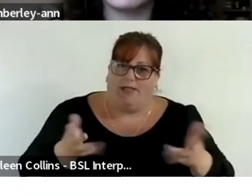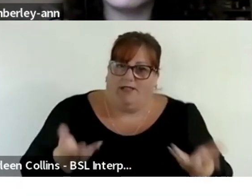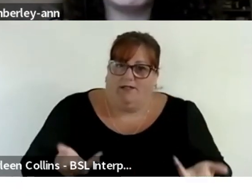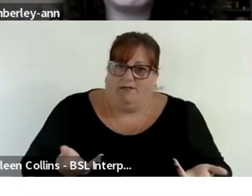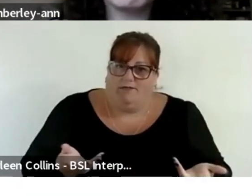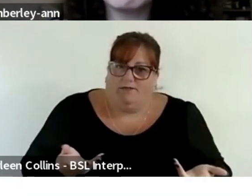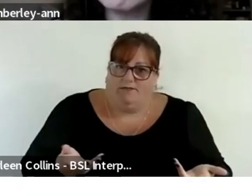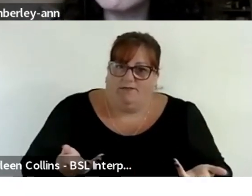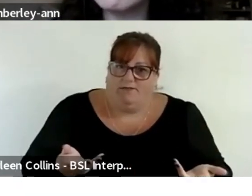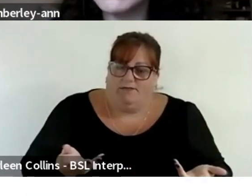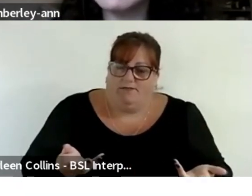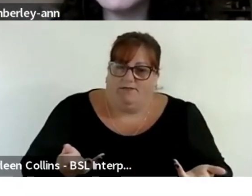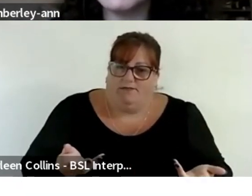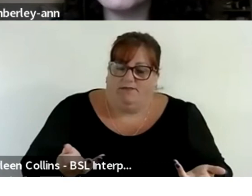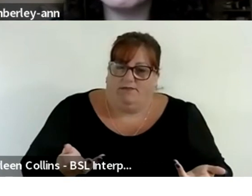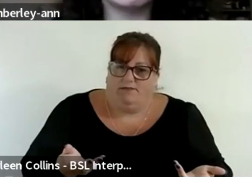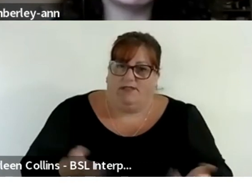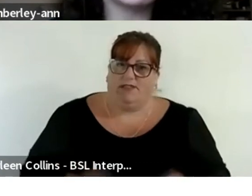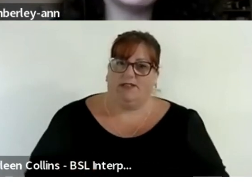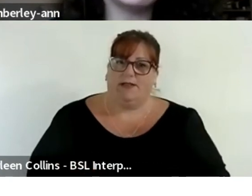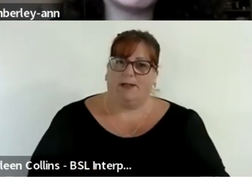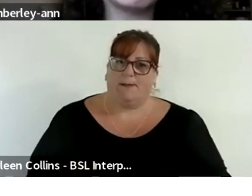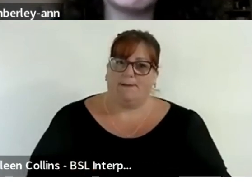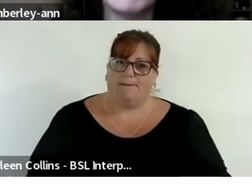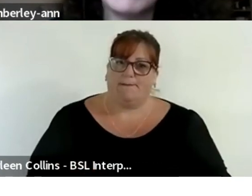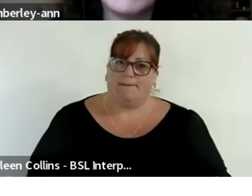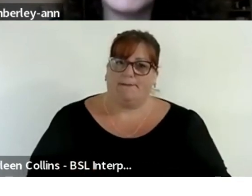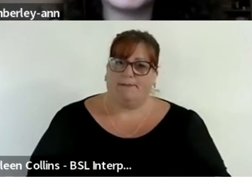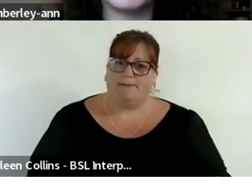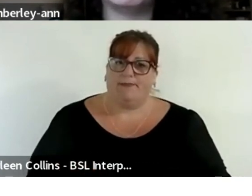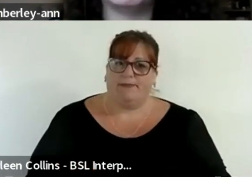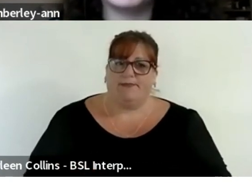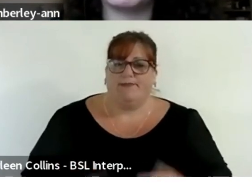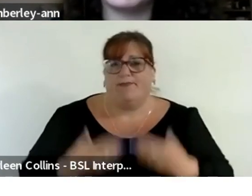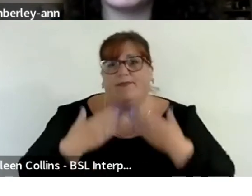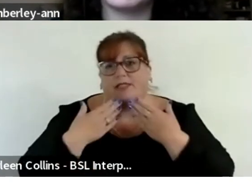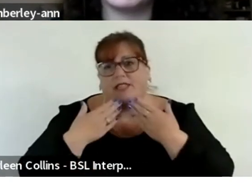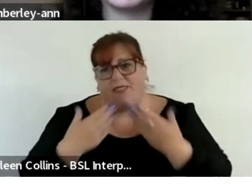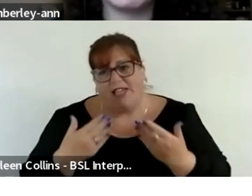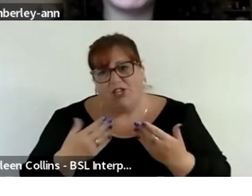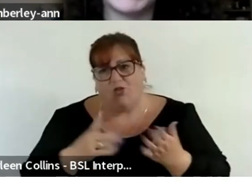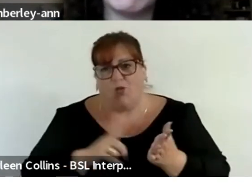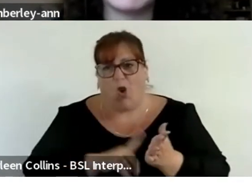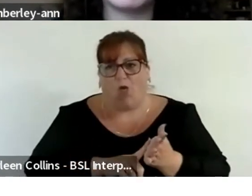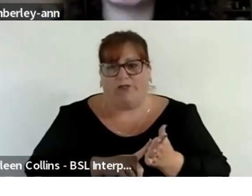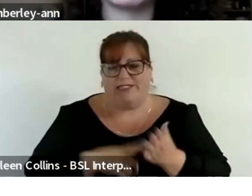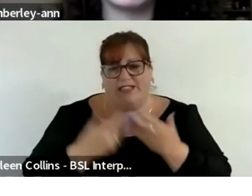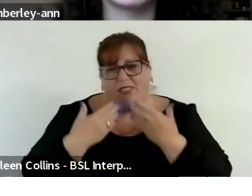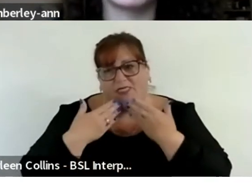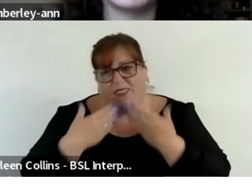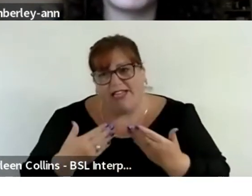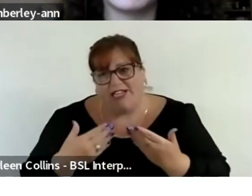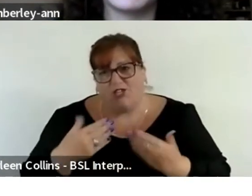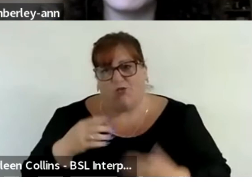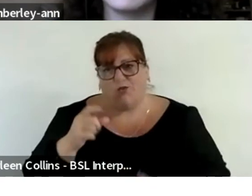So thank you very much Lawrence and Char for sharing your reflections on these questions.